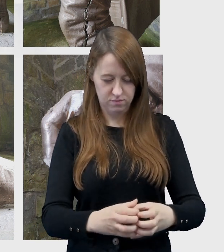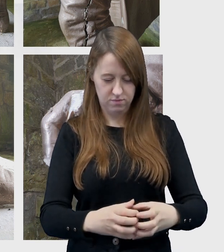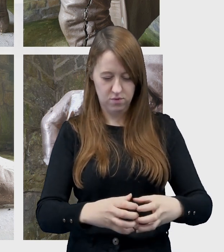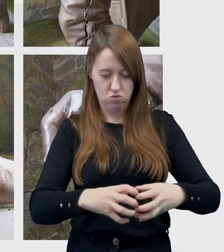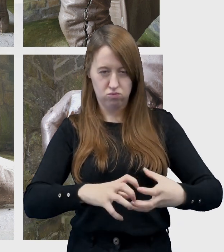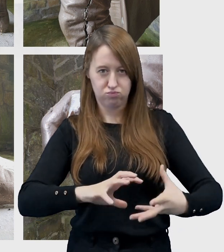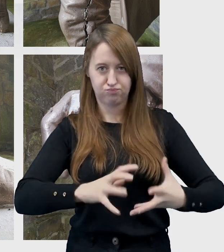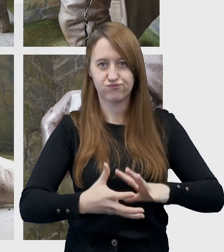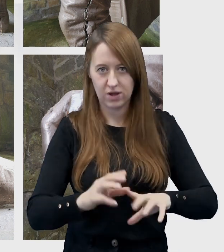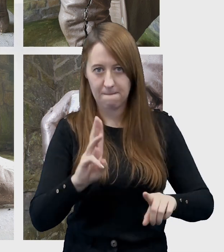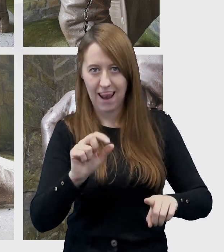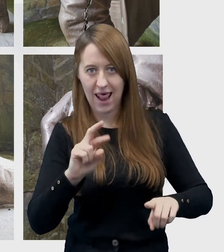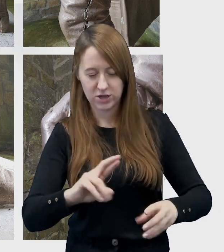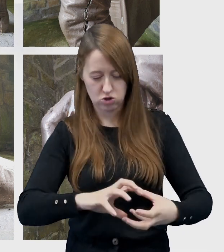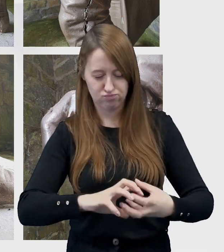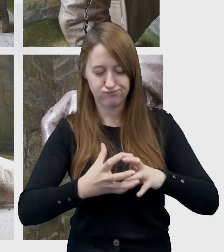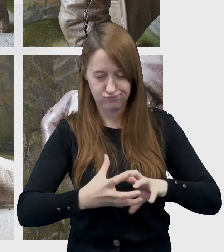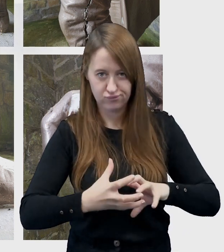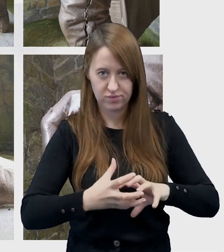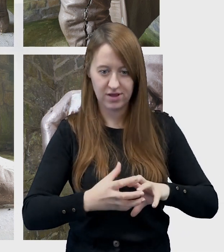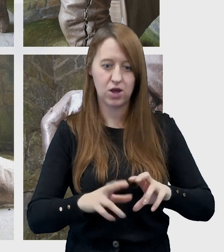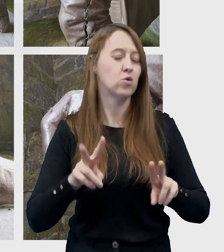This is why all the pictures are of the ankles and the legs.